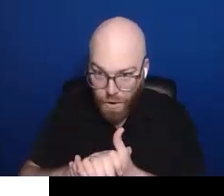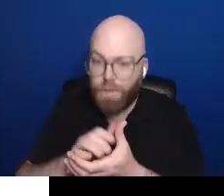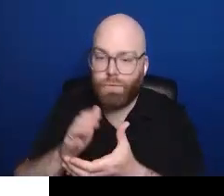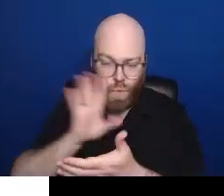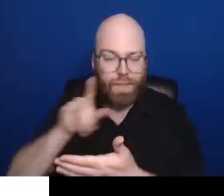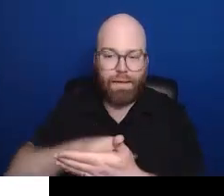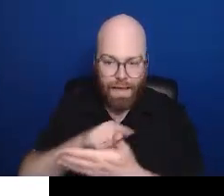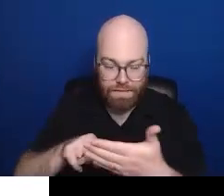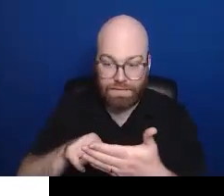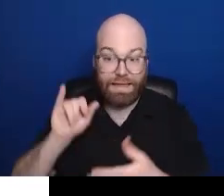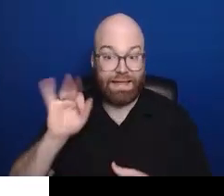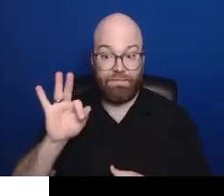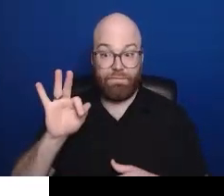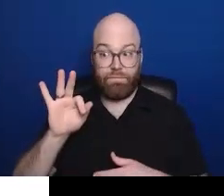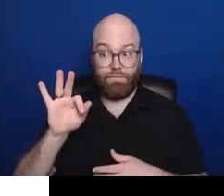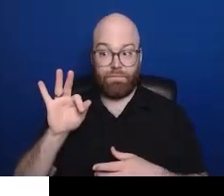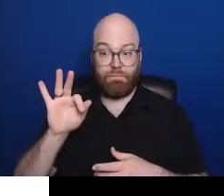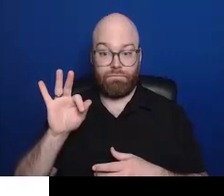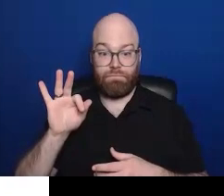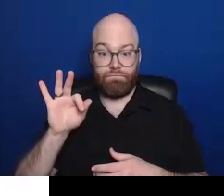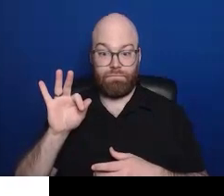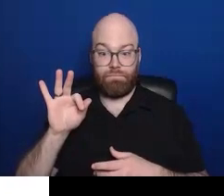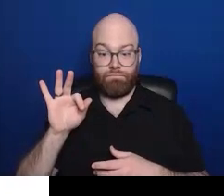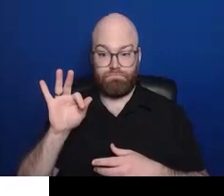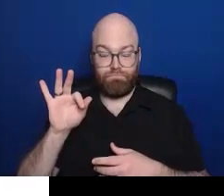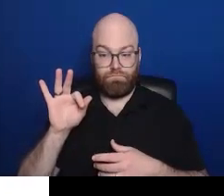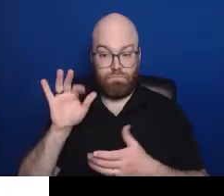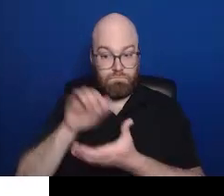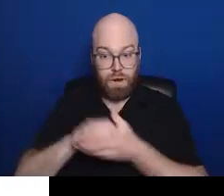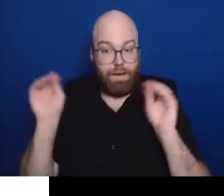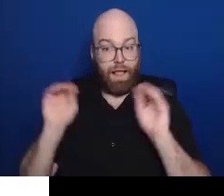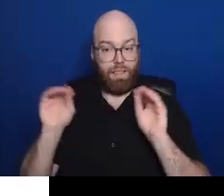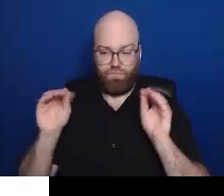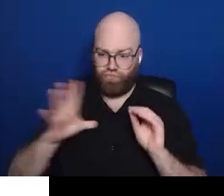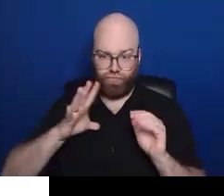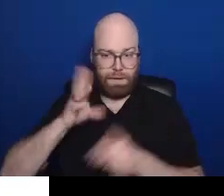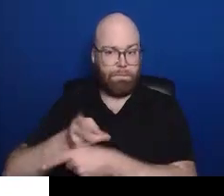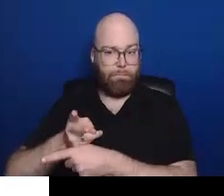They might have been 19 when their legal permanent resident parent filed for them. Then they turned 21.